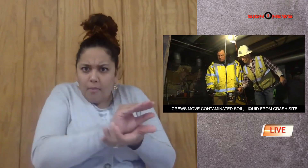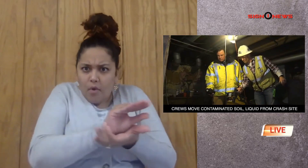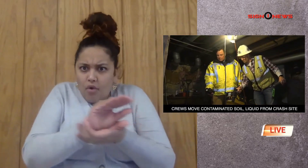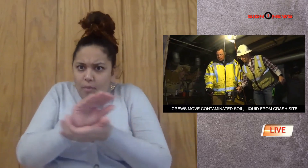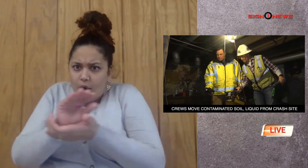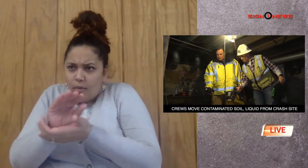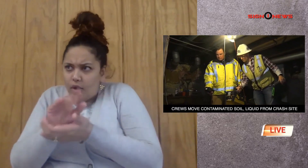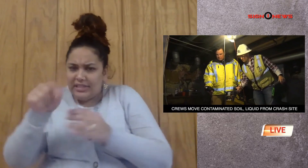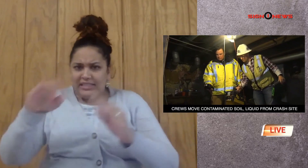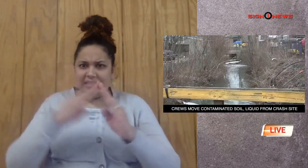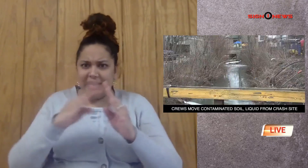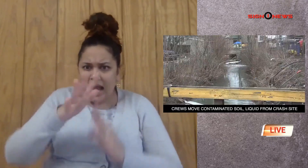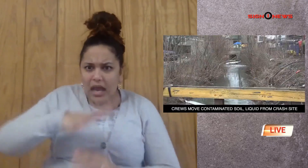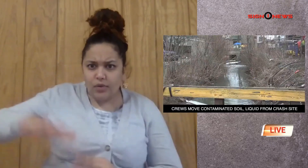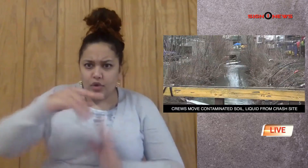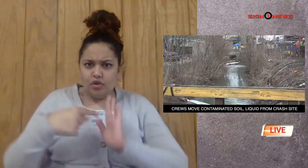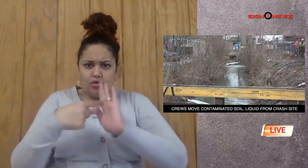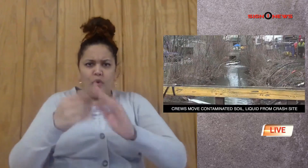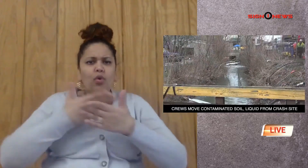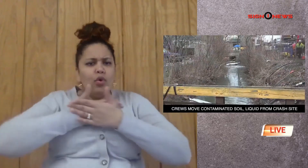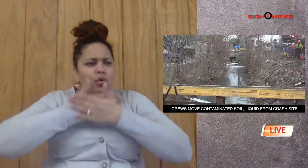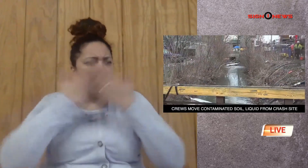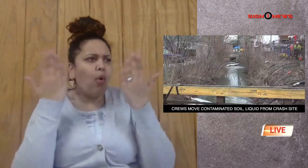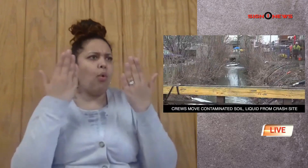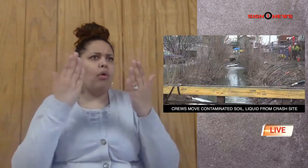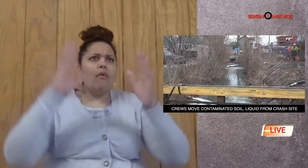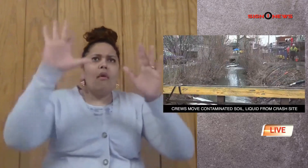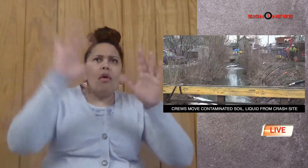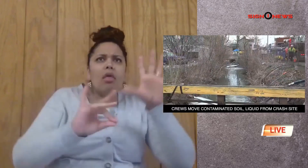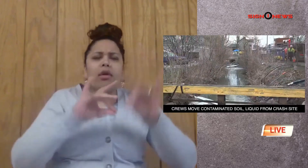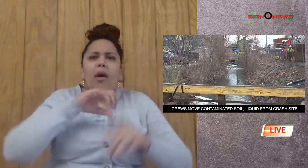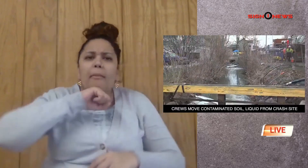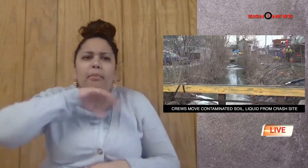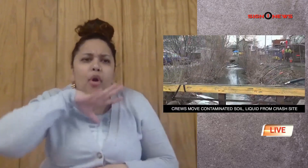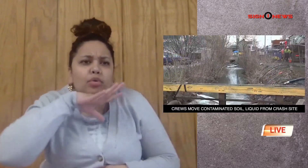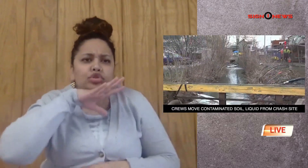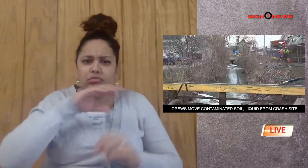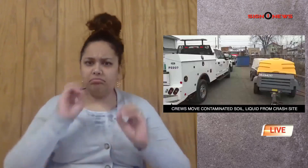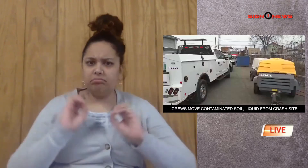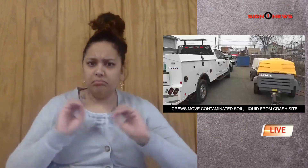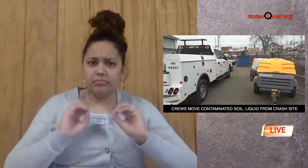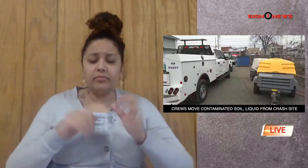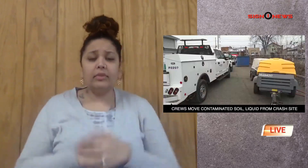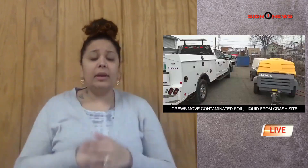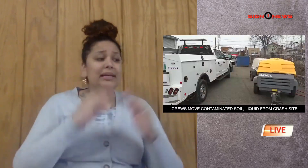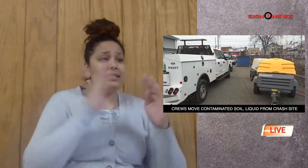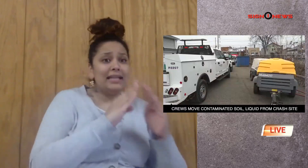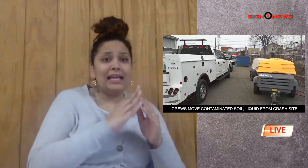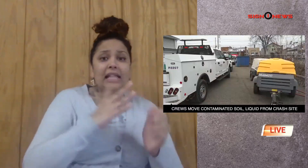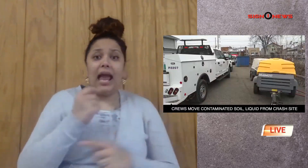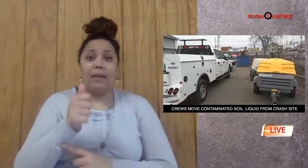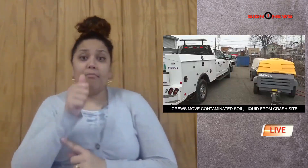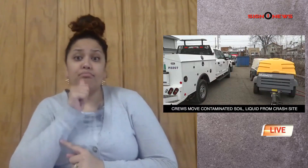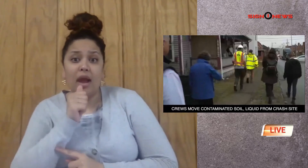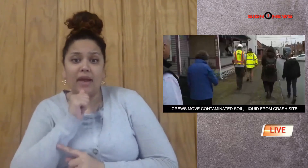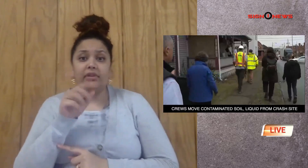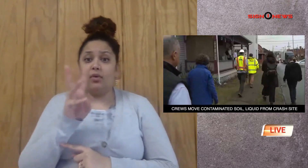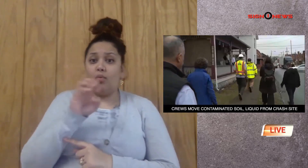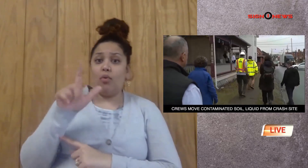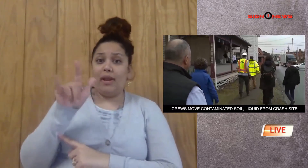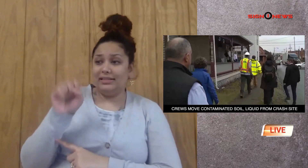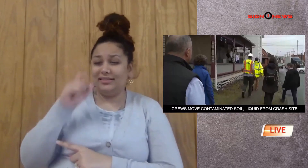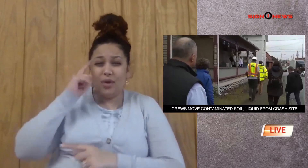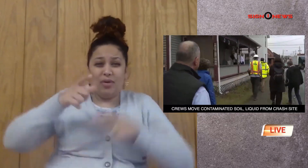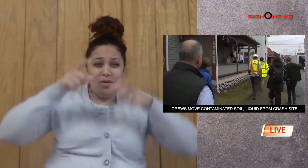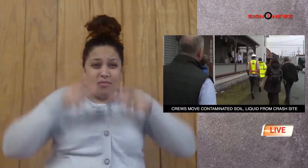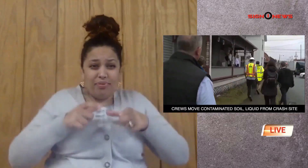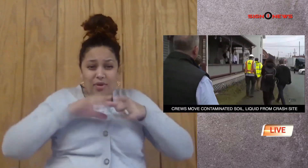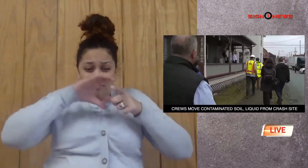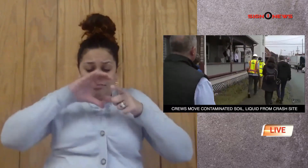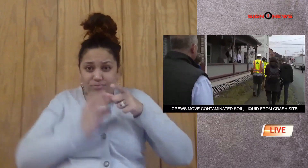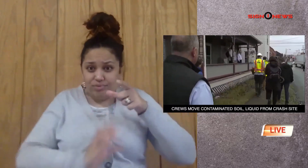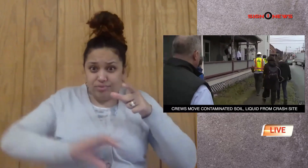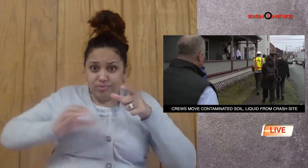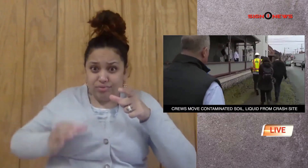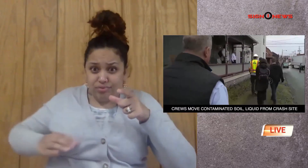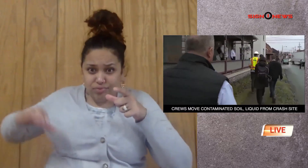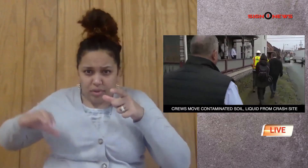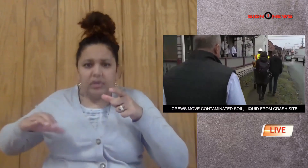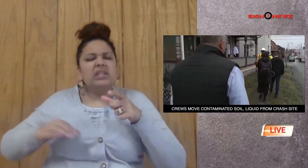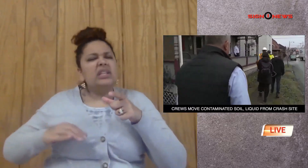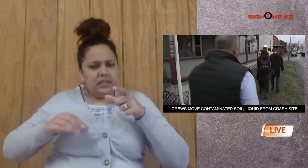air monitors in town show no signs of contamination city and private wells are being continually